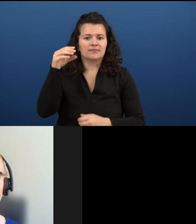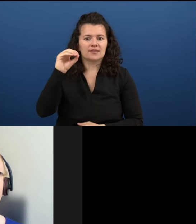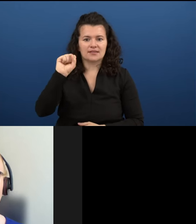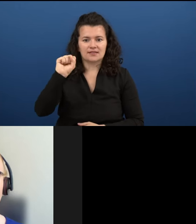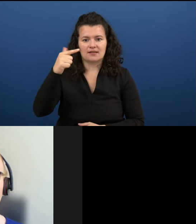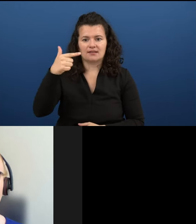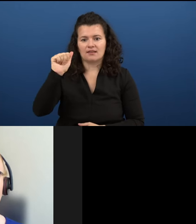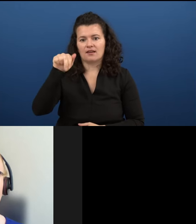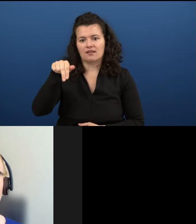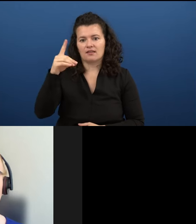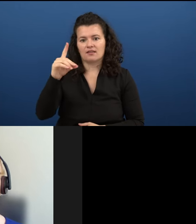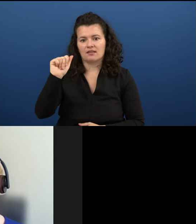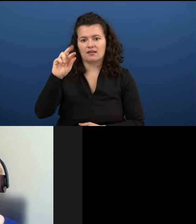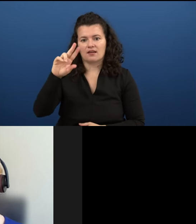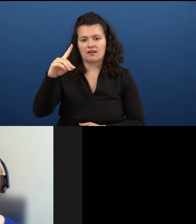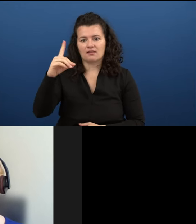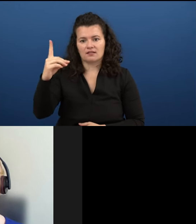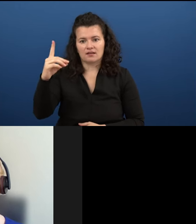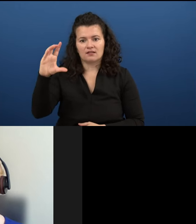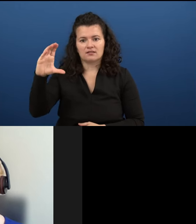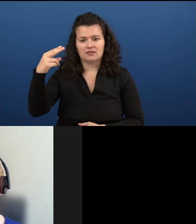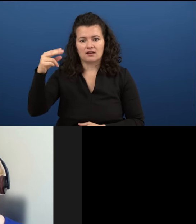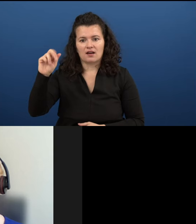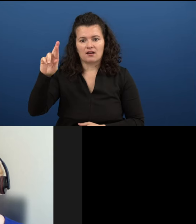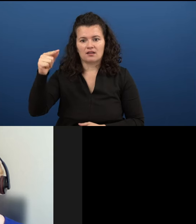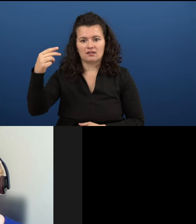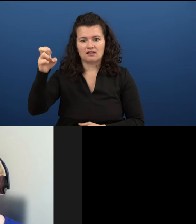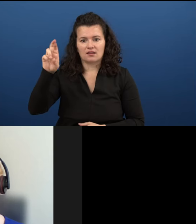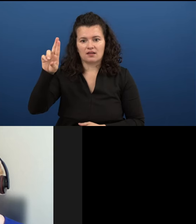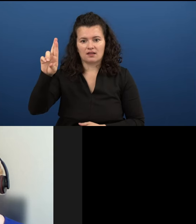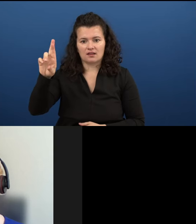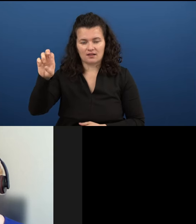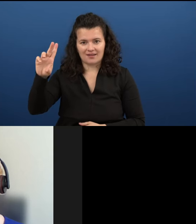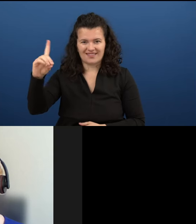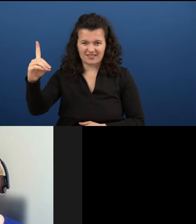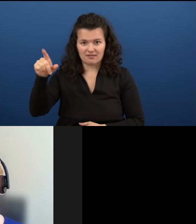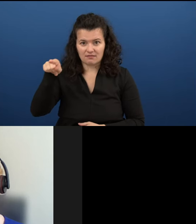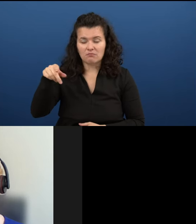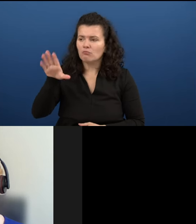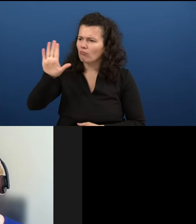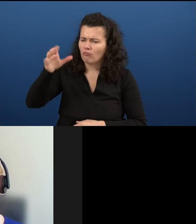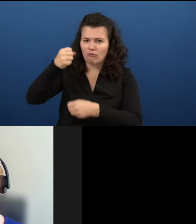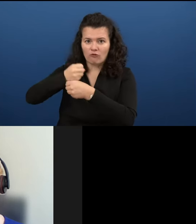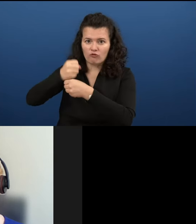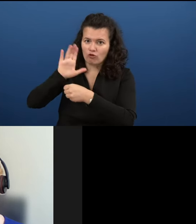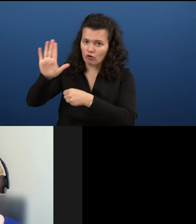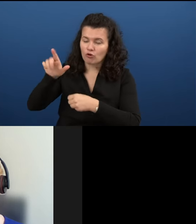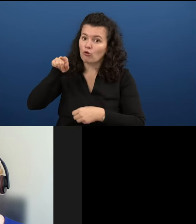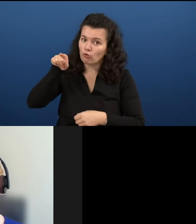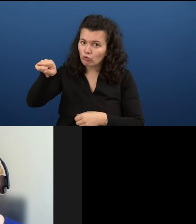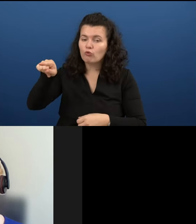so may visit OC mom active the razor entrepreneurs. 10:45:46 On the cap, not on African or tomorrow